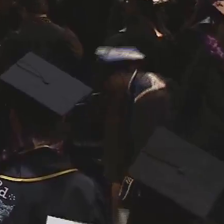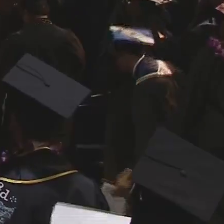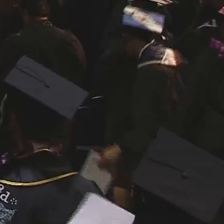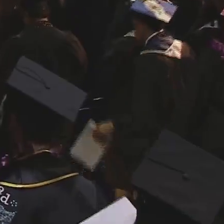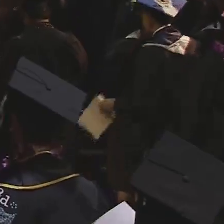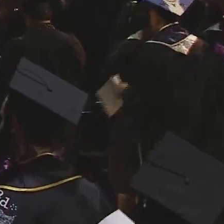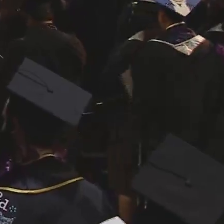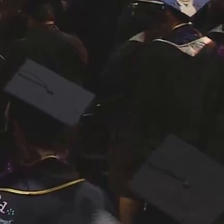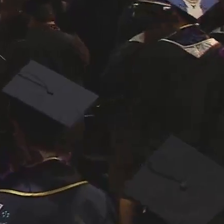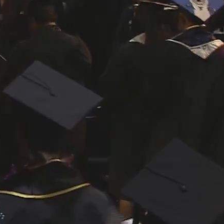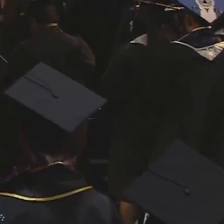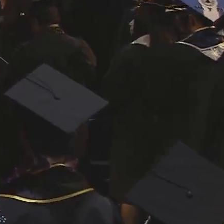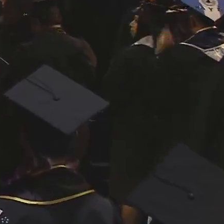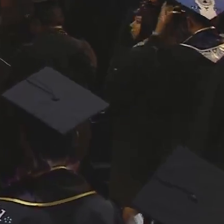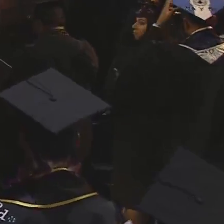WHO WILL BE ACCOMPANIED BY THE CAL STATE LA BRASS QUINTET.